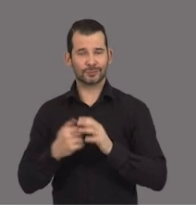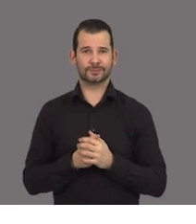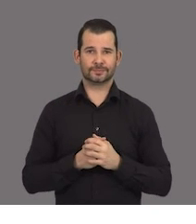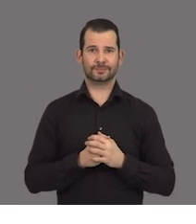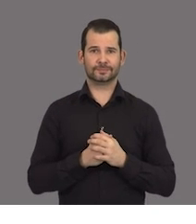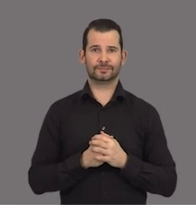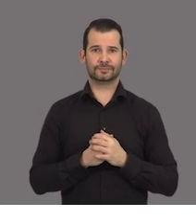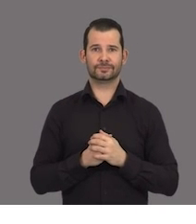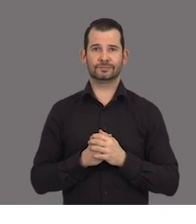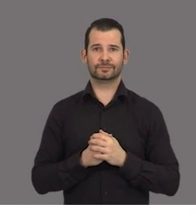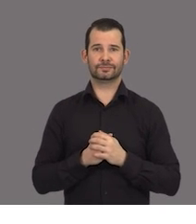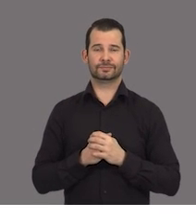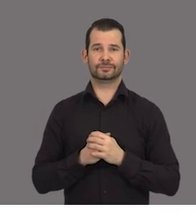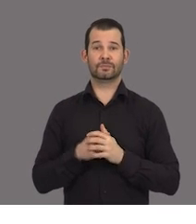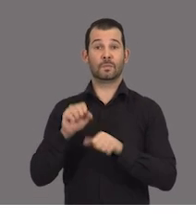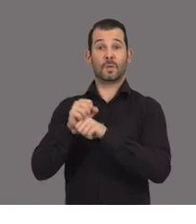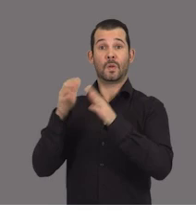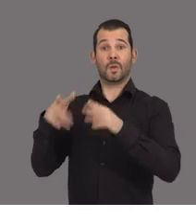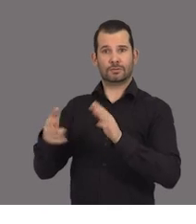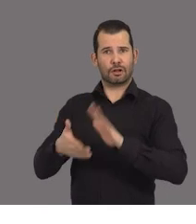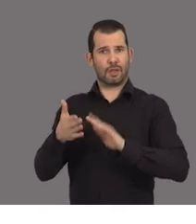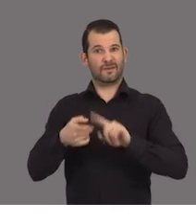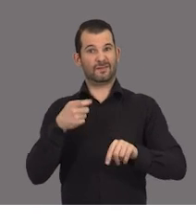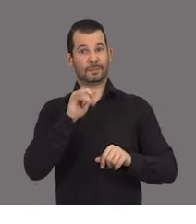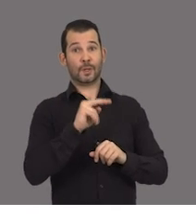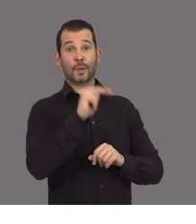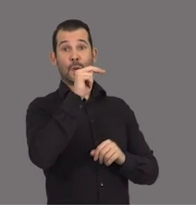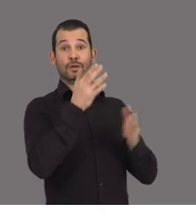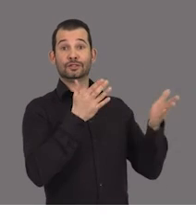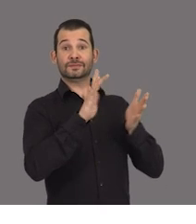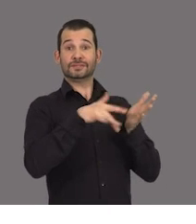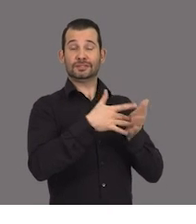Employees operating from the Northern Service Centres will support individuals